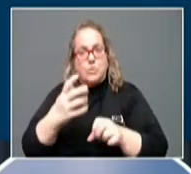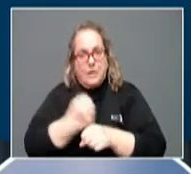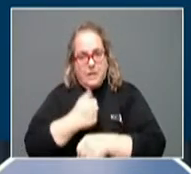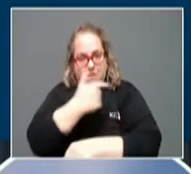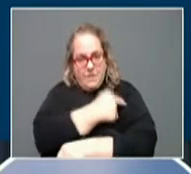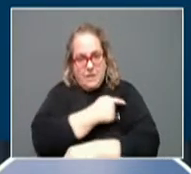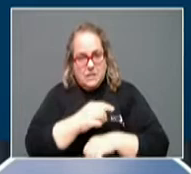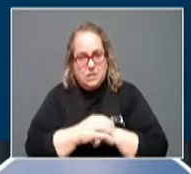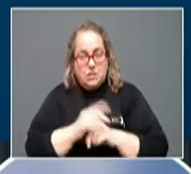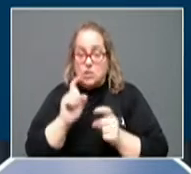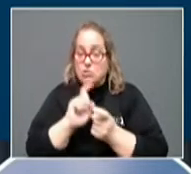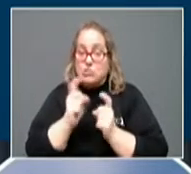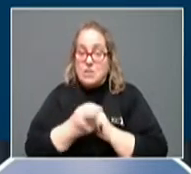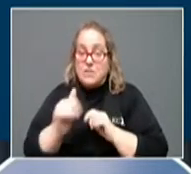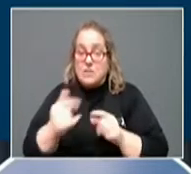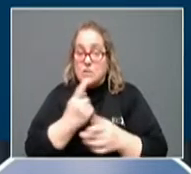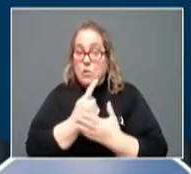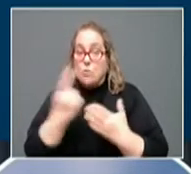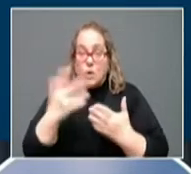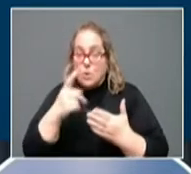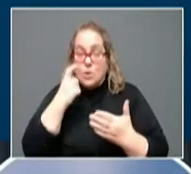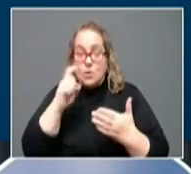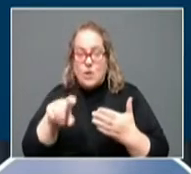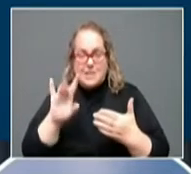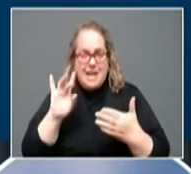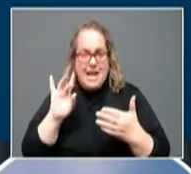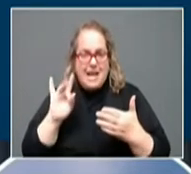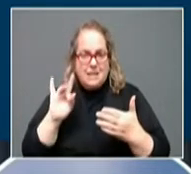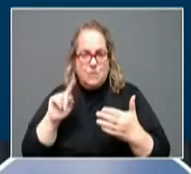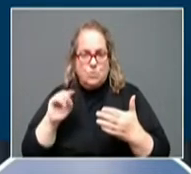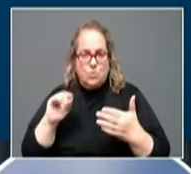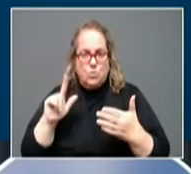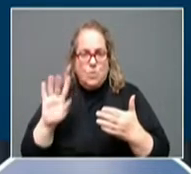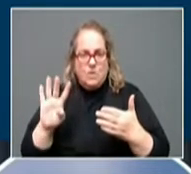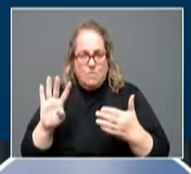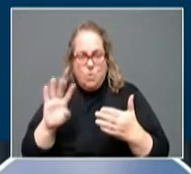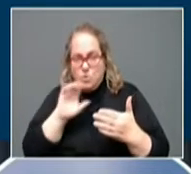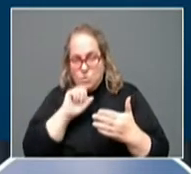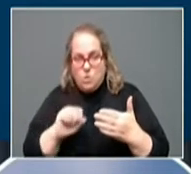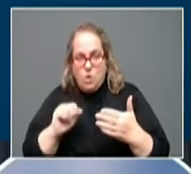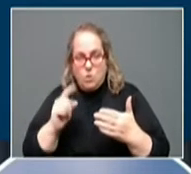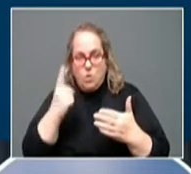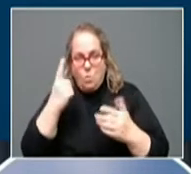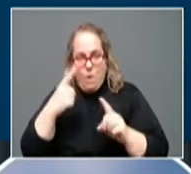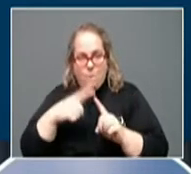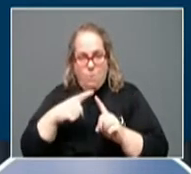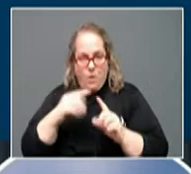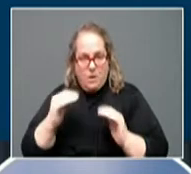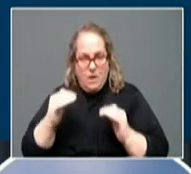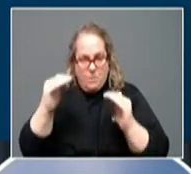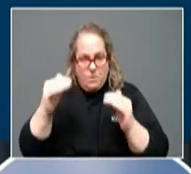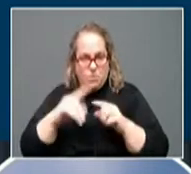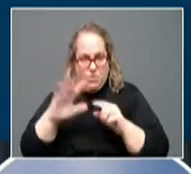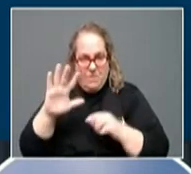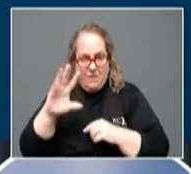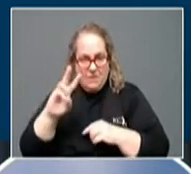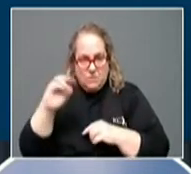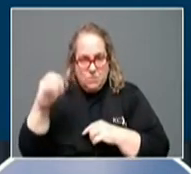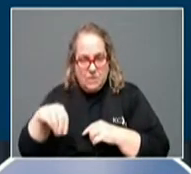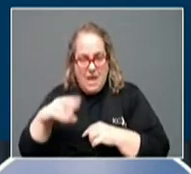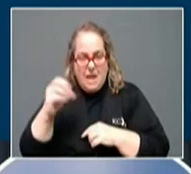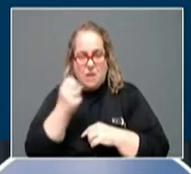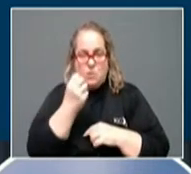18-24 year olds are up a point to 56 And 12 to 15 year olds up a point to